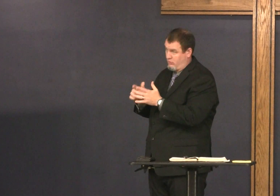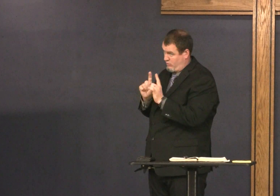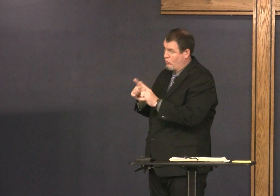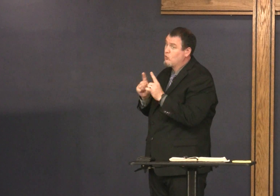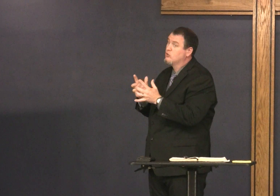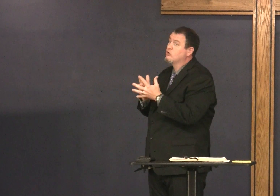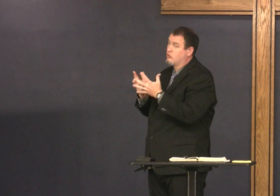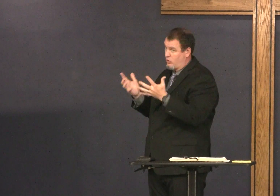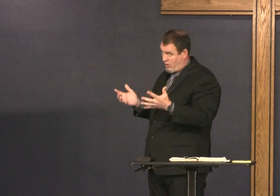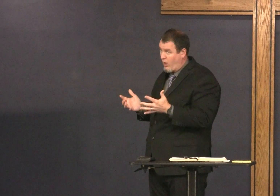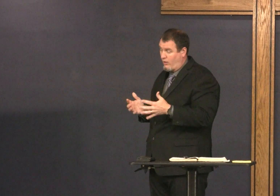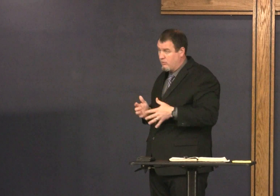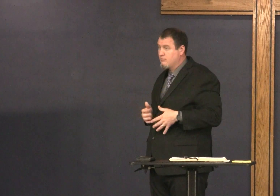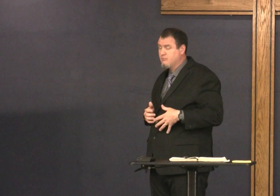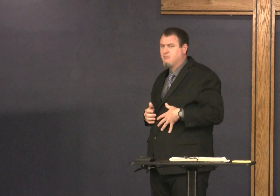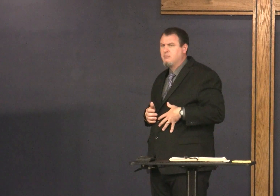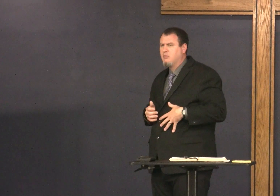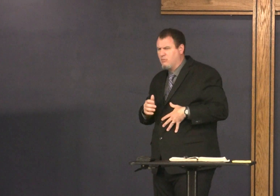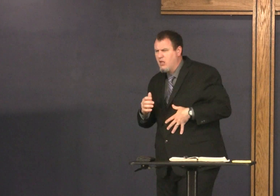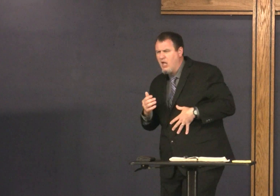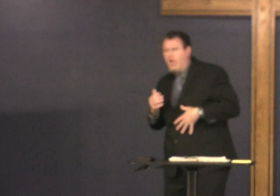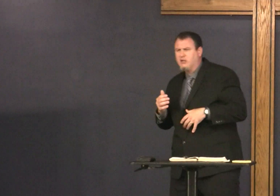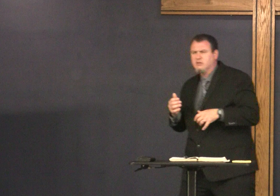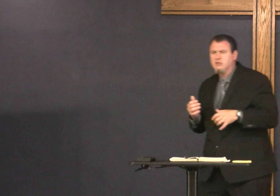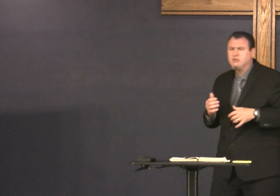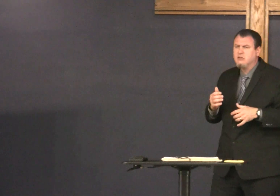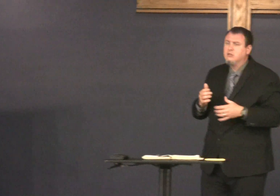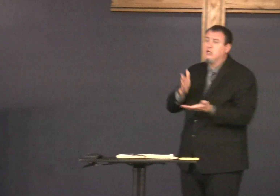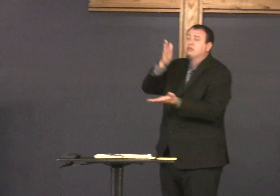so he went there quite a bit and spent time with them